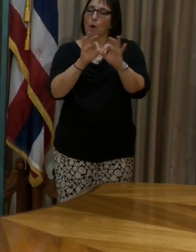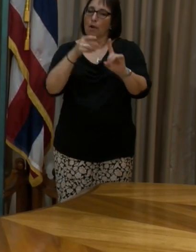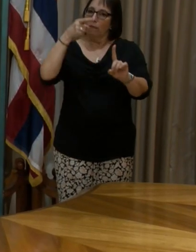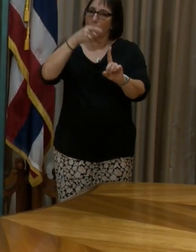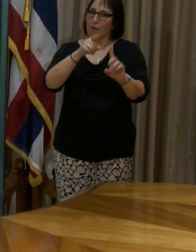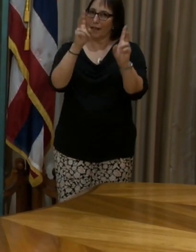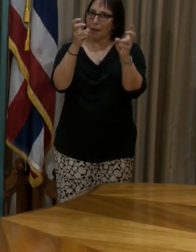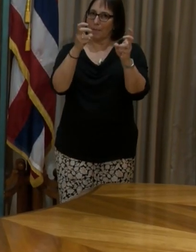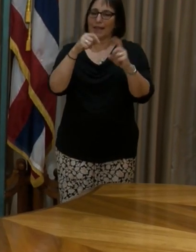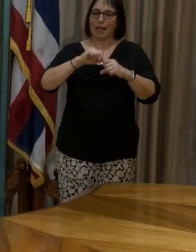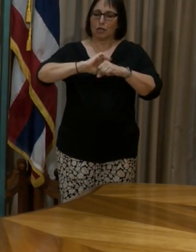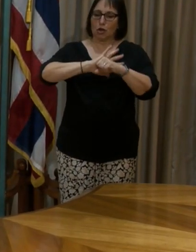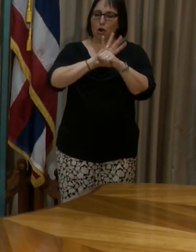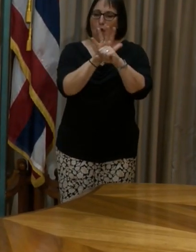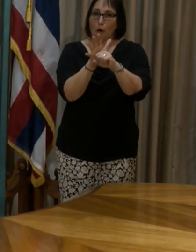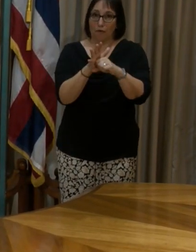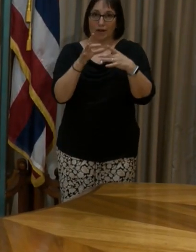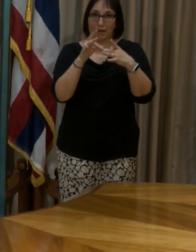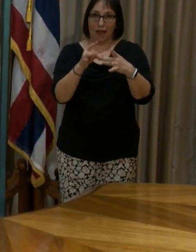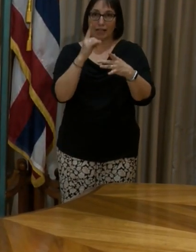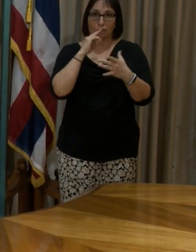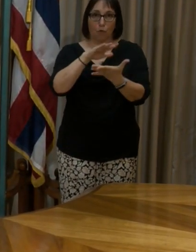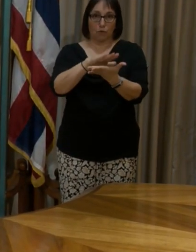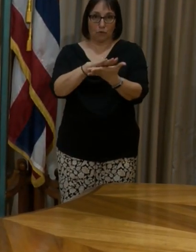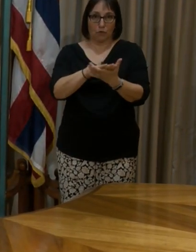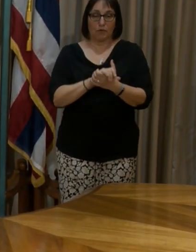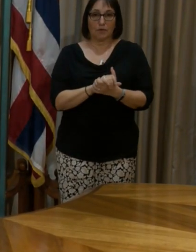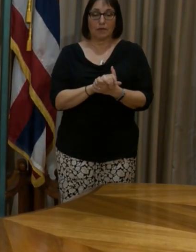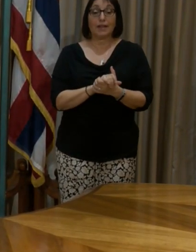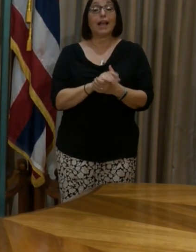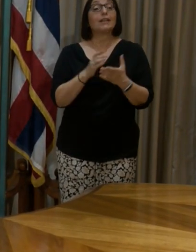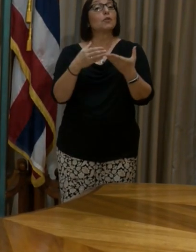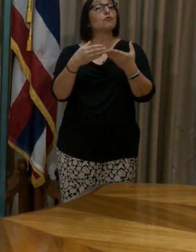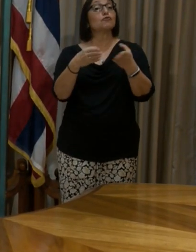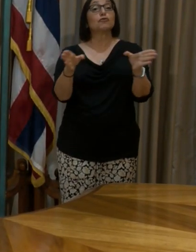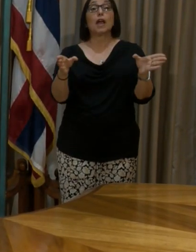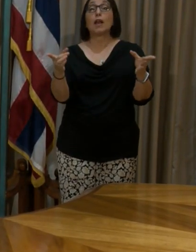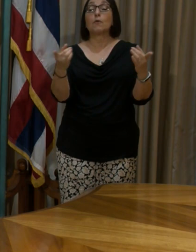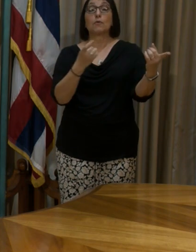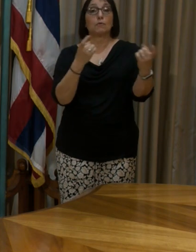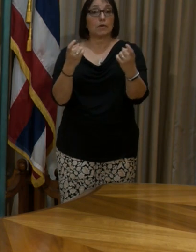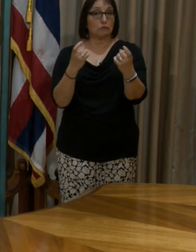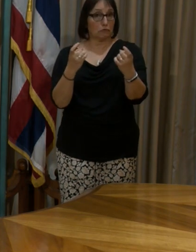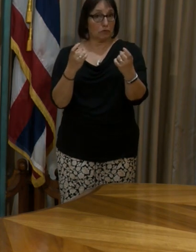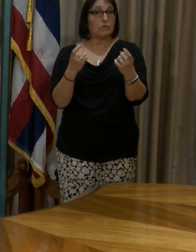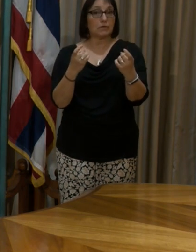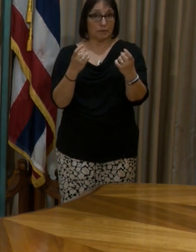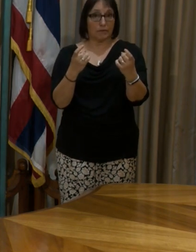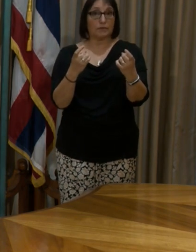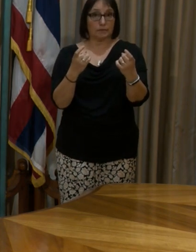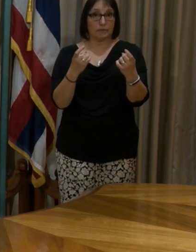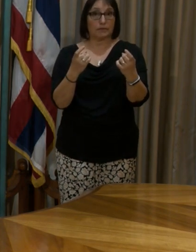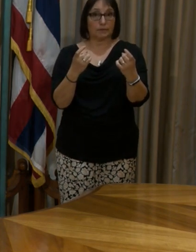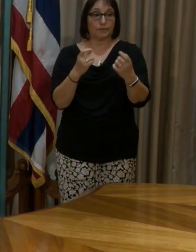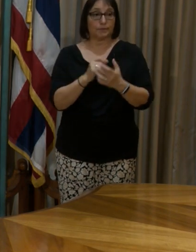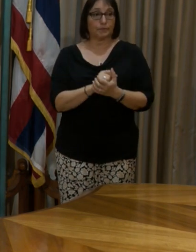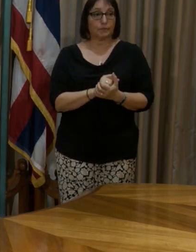QUESTIONS FROM THE MEDIA RIGHT NOW REPORTERS, PLEASE STICK TO THE TOPIC AT HAND TODAY OF COVID-19 GUIDANCE FOR SCHOOL.